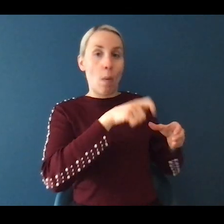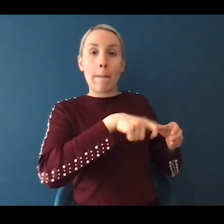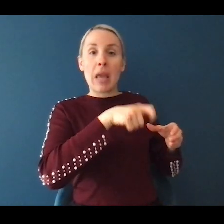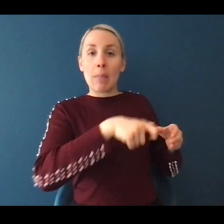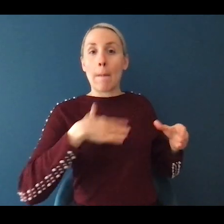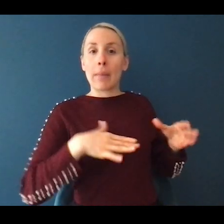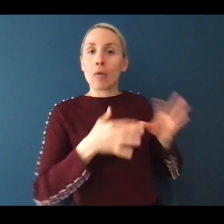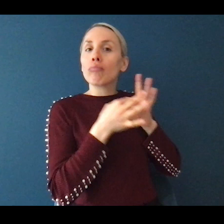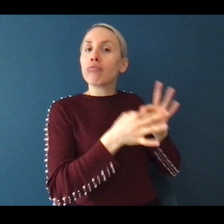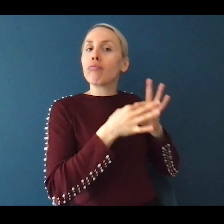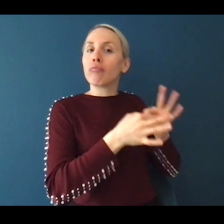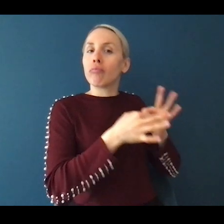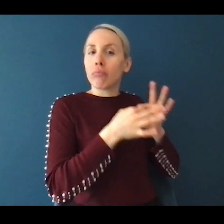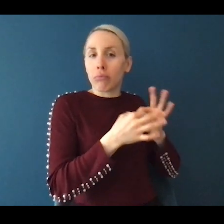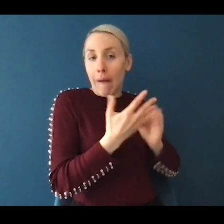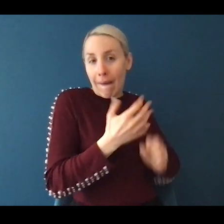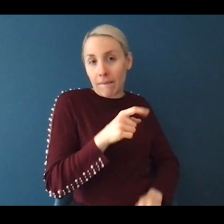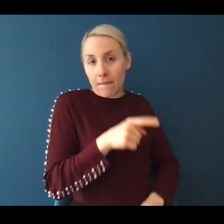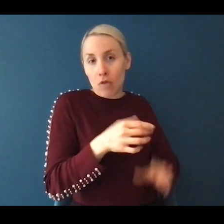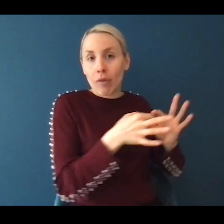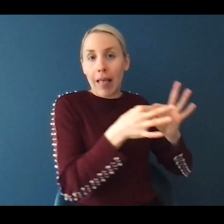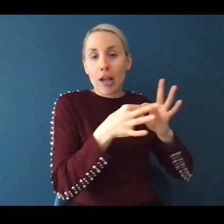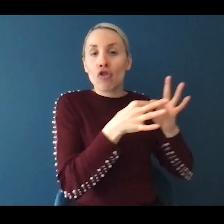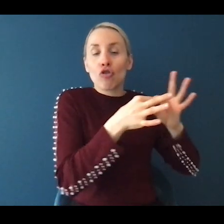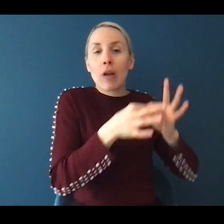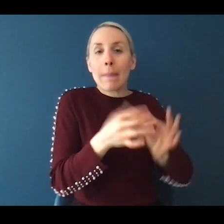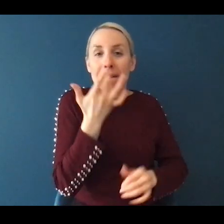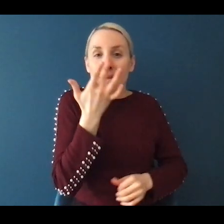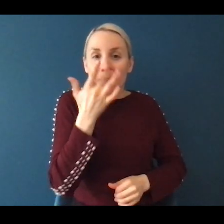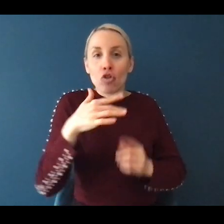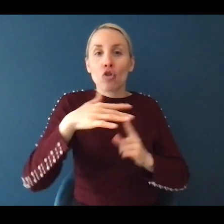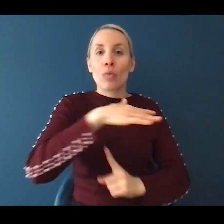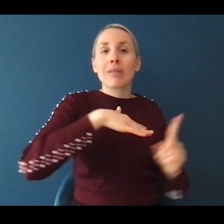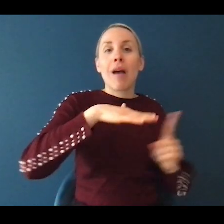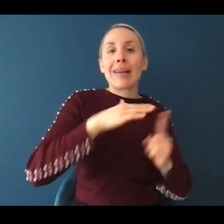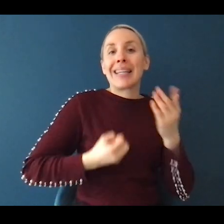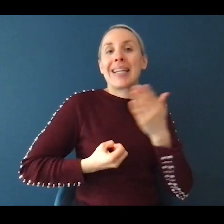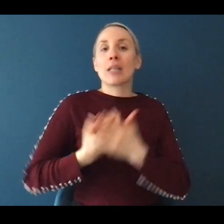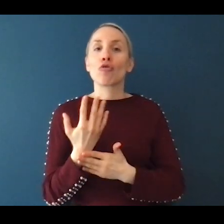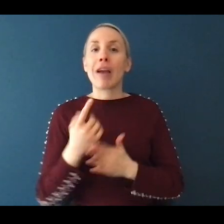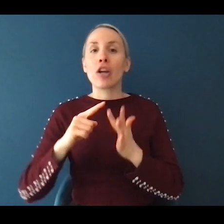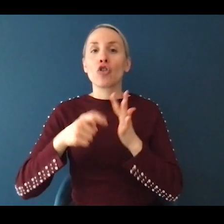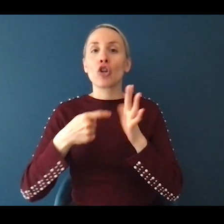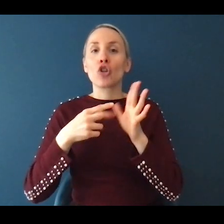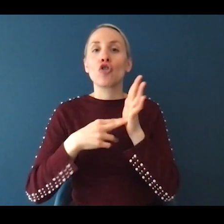with this fictional society inspired by Jane Austen and so I knew I wanted to continue